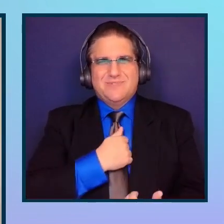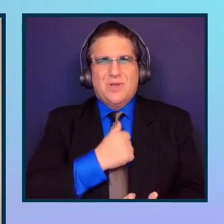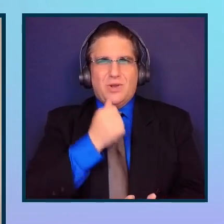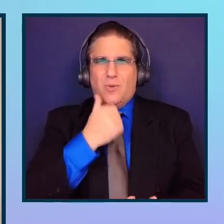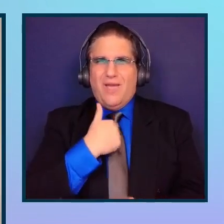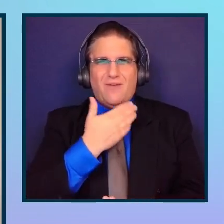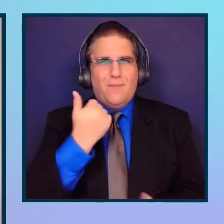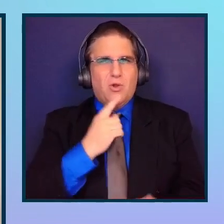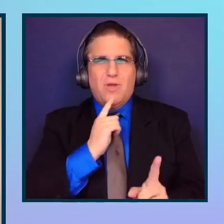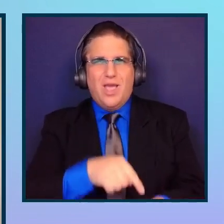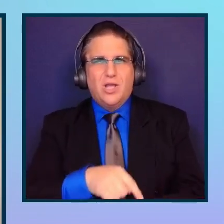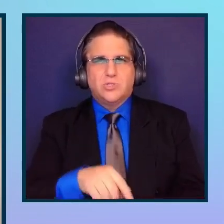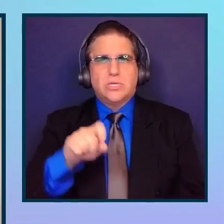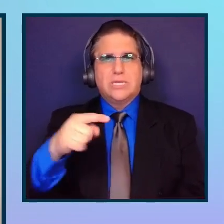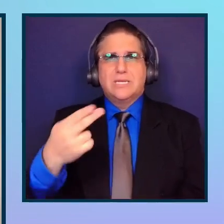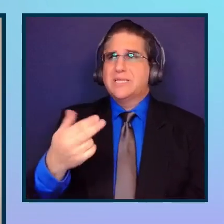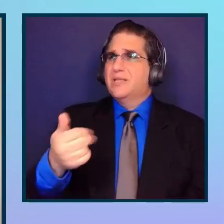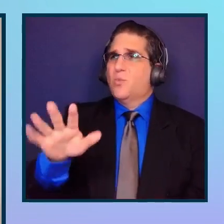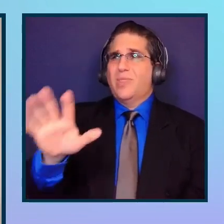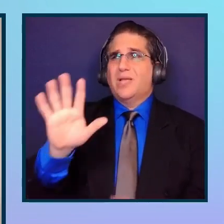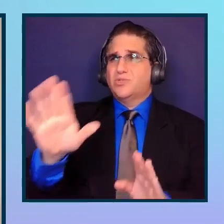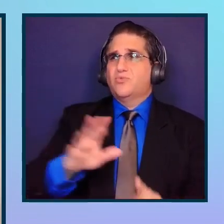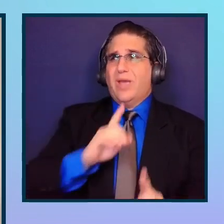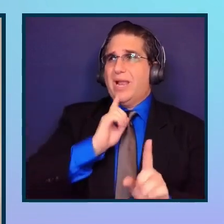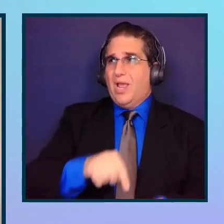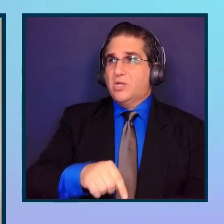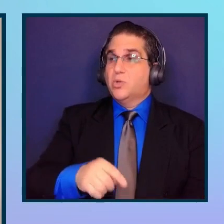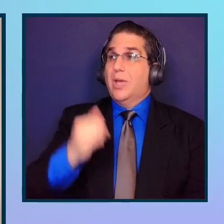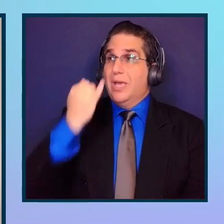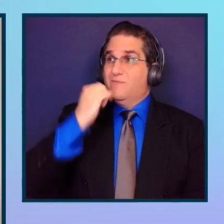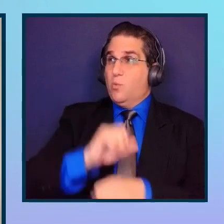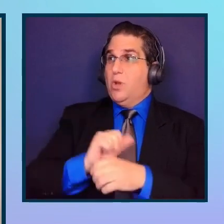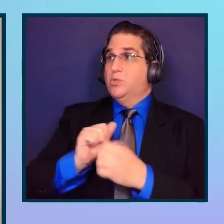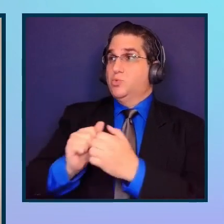That's a great answer. I think together we changed the culture way better than separately.